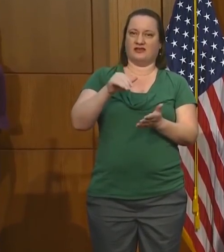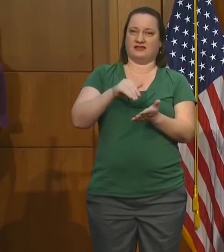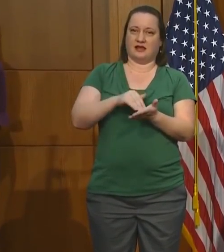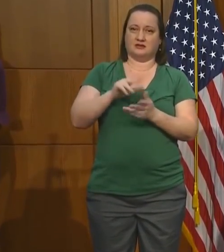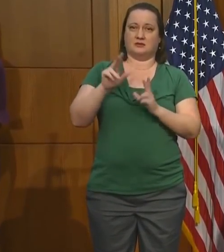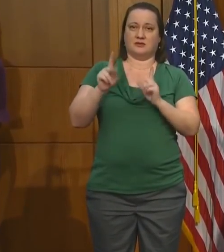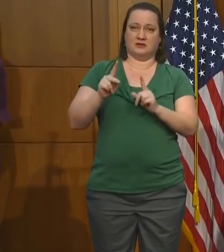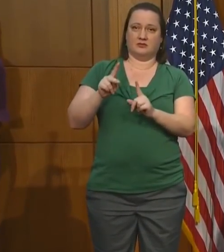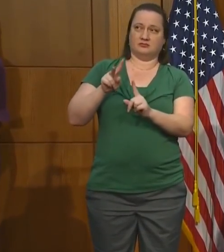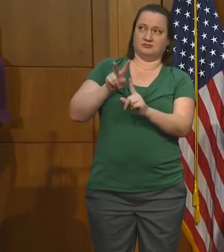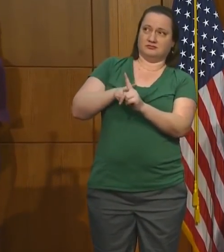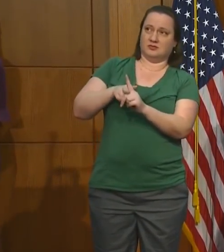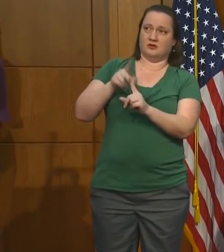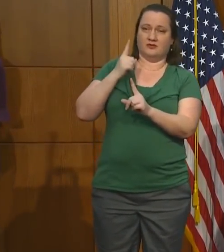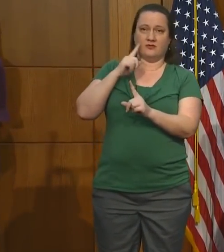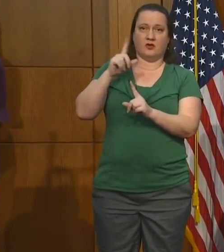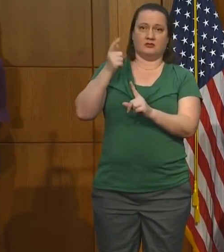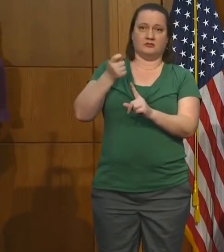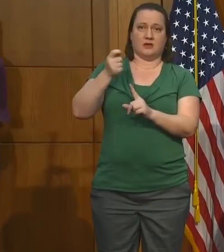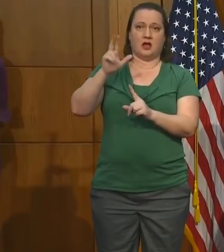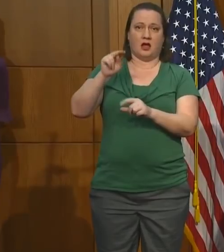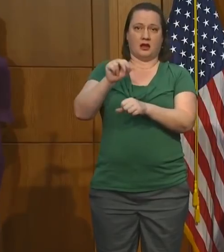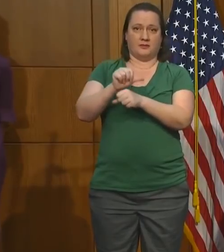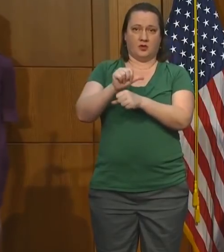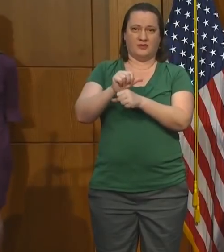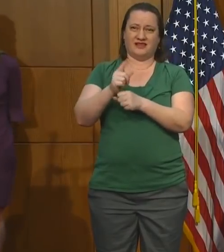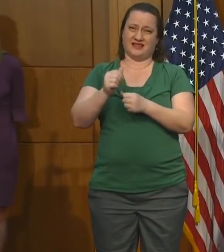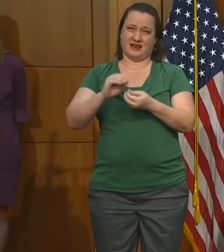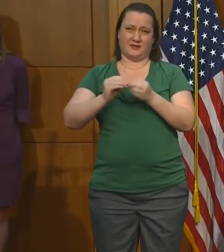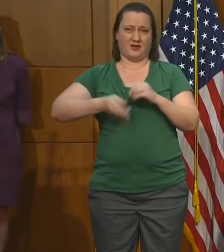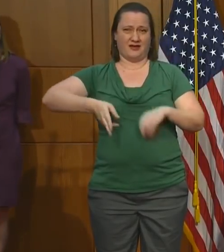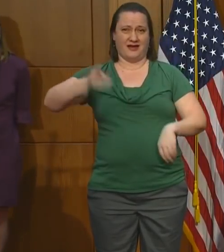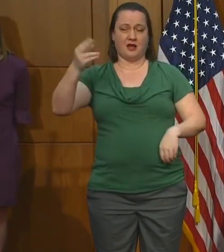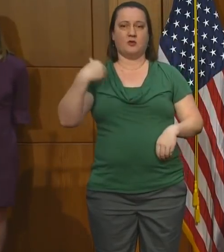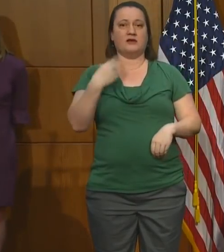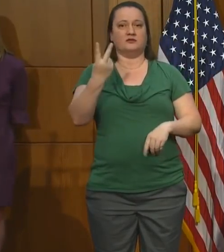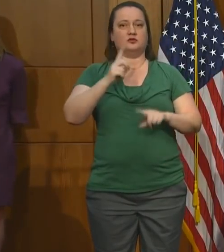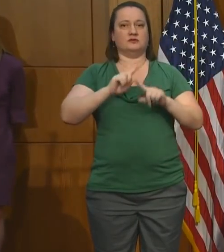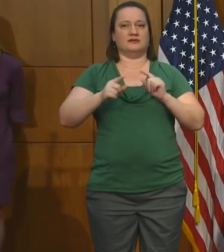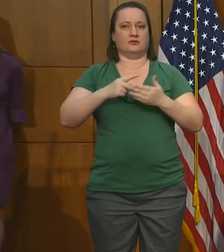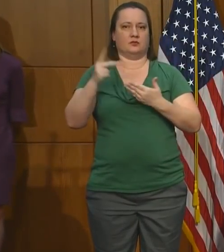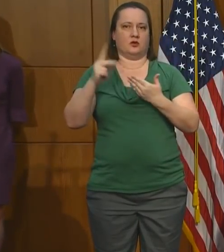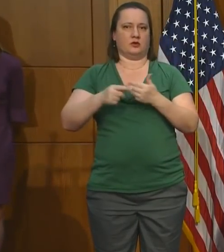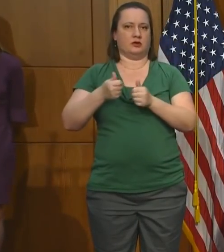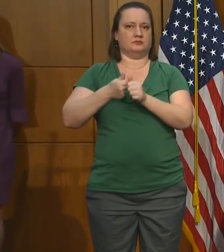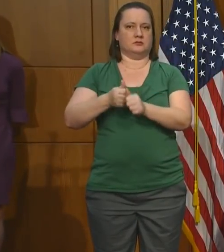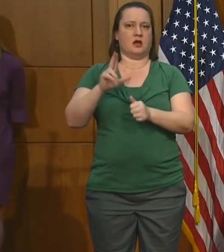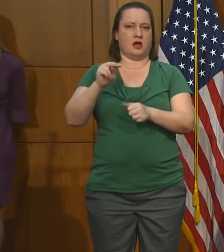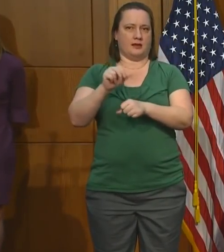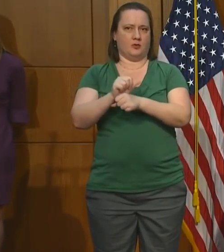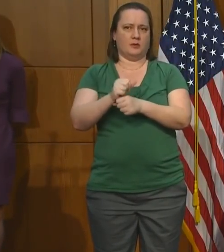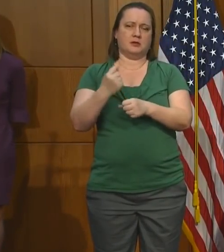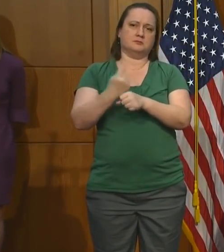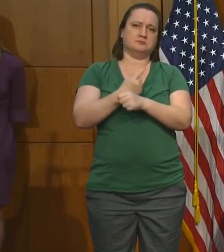BEGINNING OF THE COVID NINETEEN CRISIS WE'VE HAD OVER HALF A MILLION PEOPLE FILED FOR UNEMPLOYMENT IN VIRGINIA AND THAT IS A HIGH NUMBER AND WE'VE